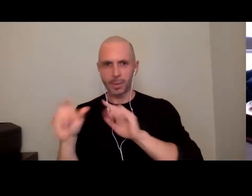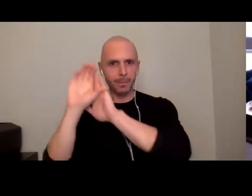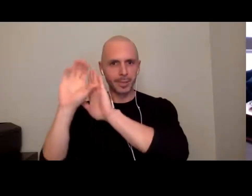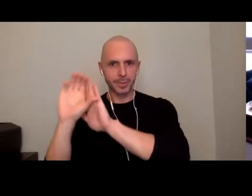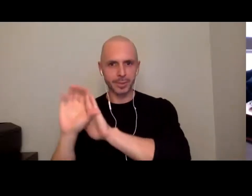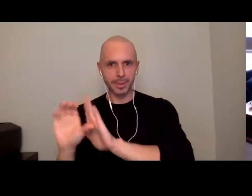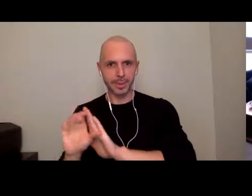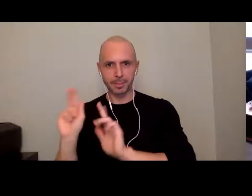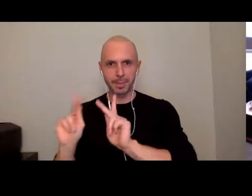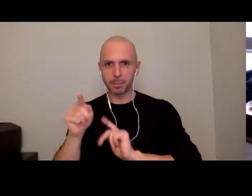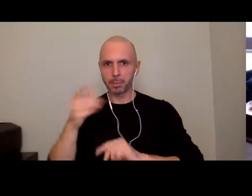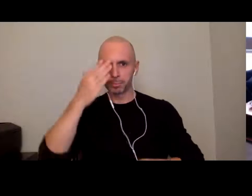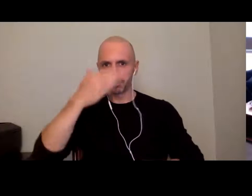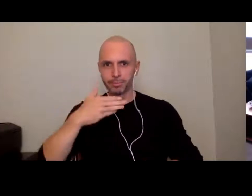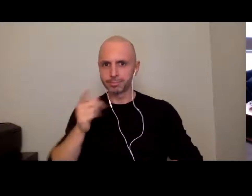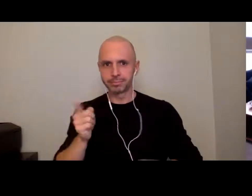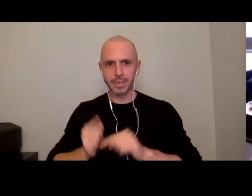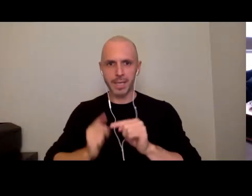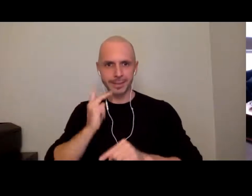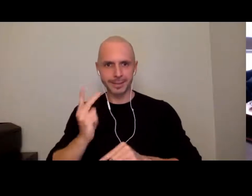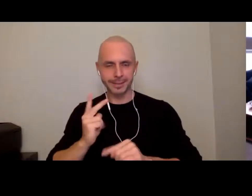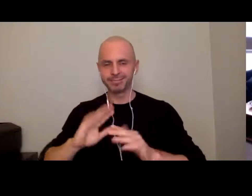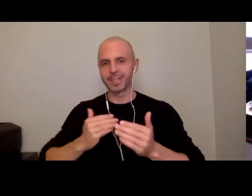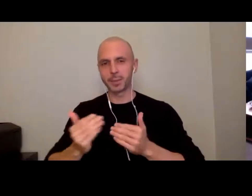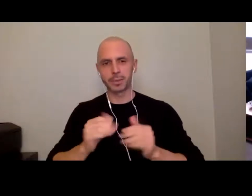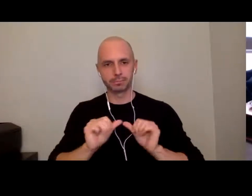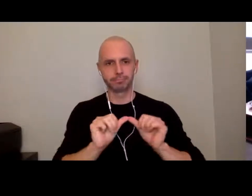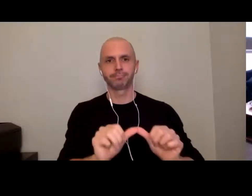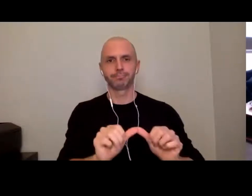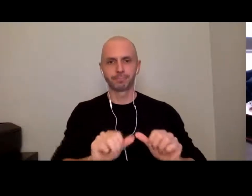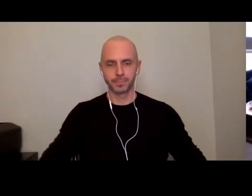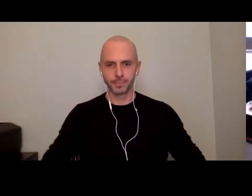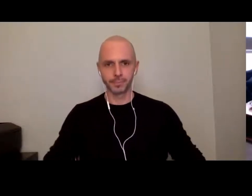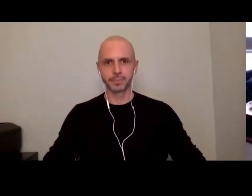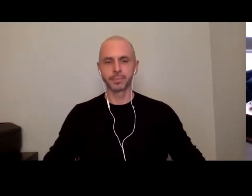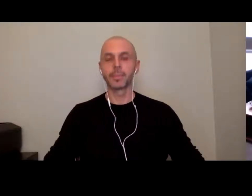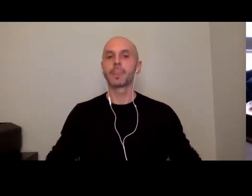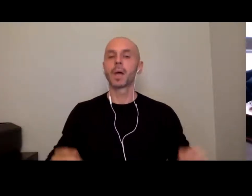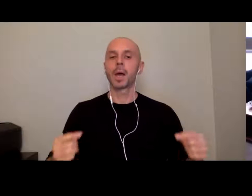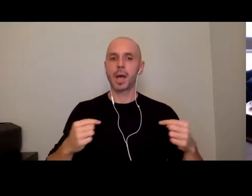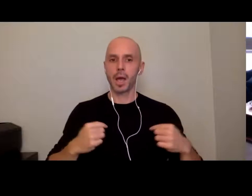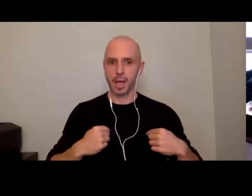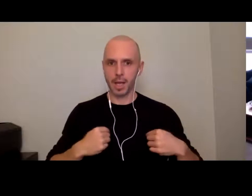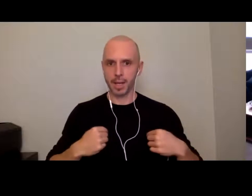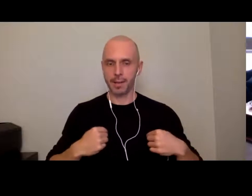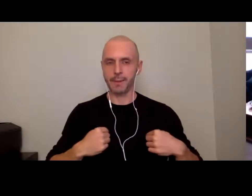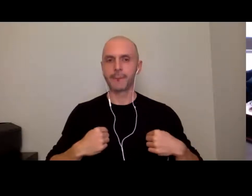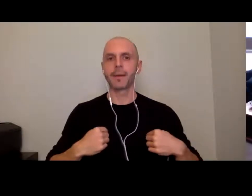so i've decided to work from slides from the exhibition because what this allowed me to